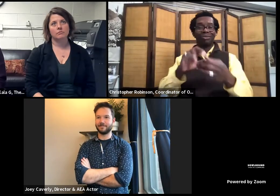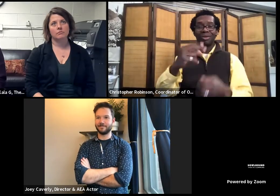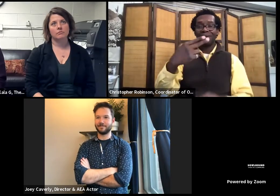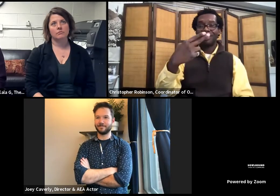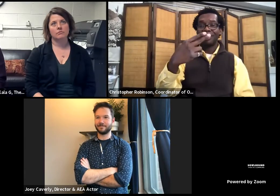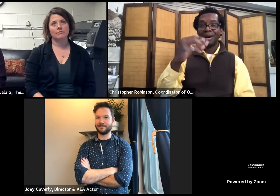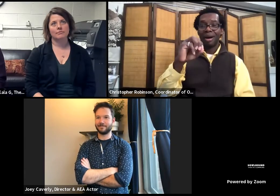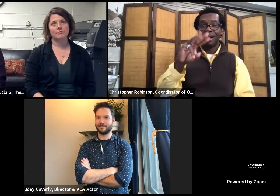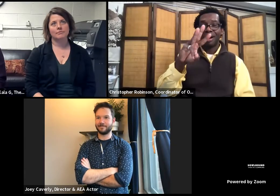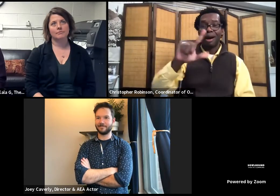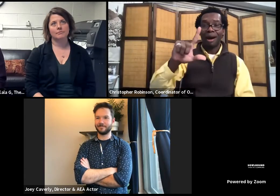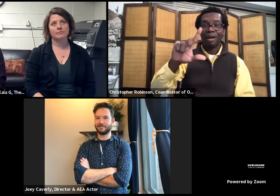and I wanna thank for the audience,